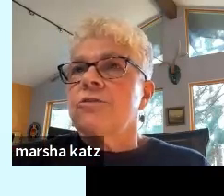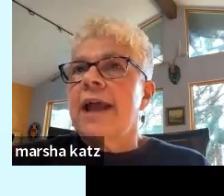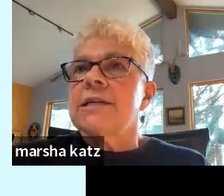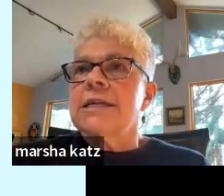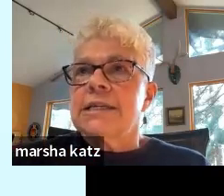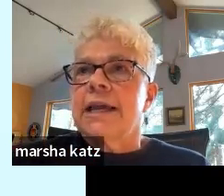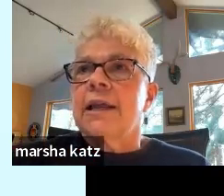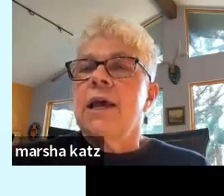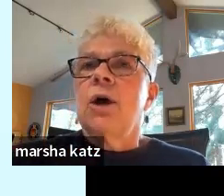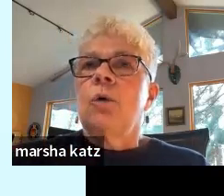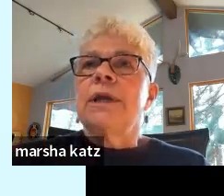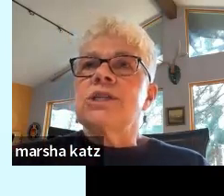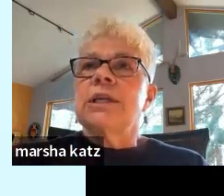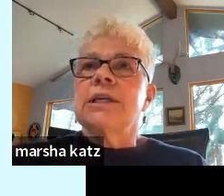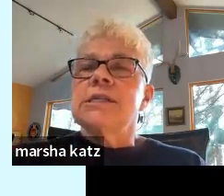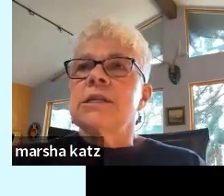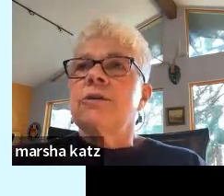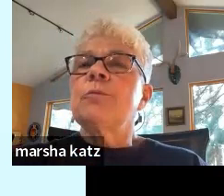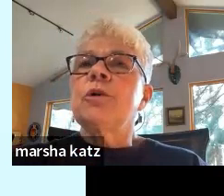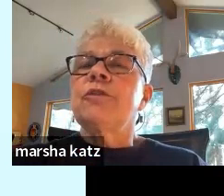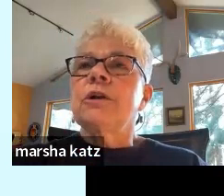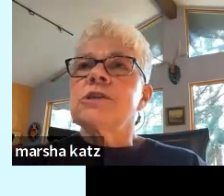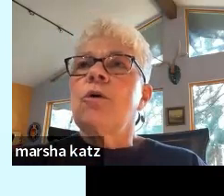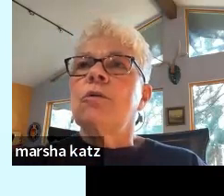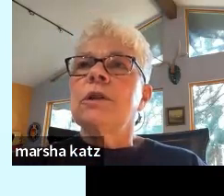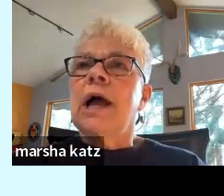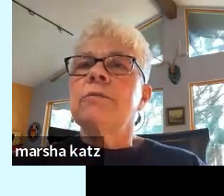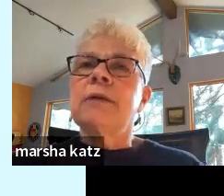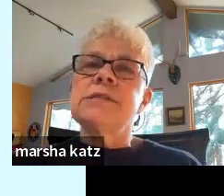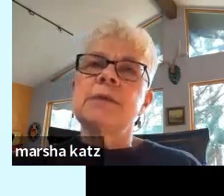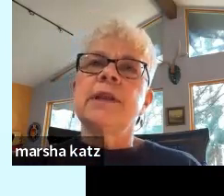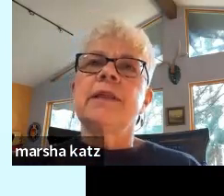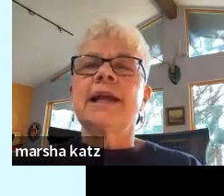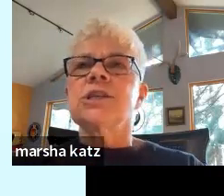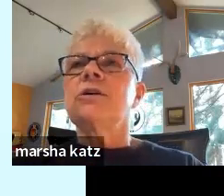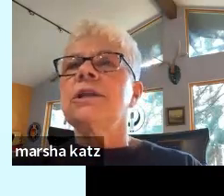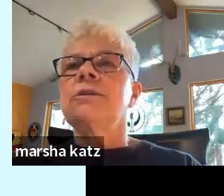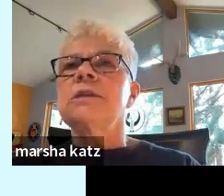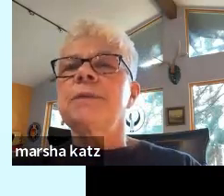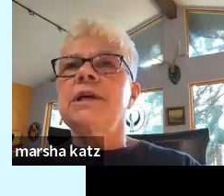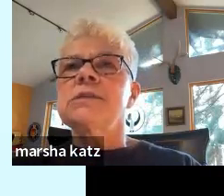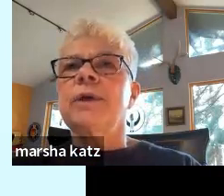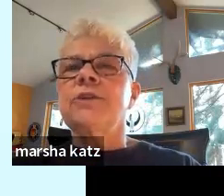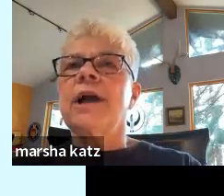wheels. Curb cuts and ramps are things that serve all of us. It's and all